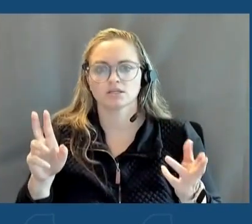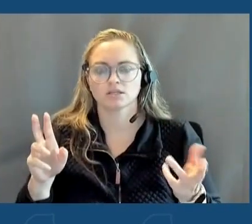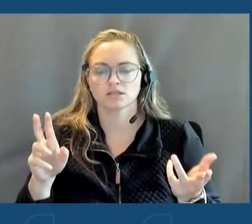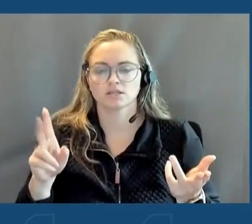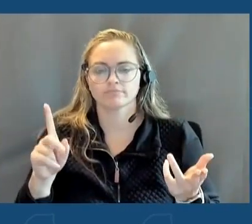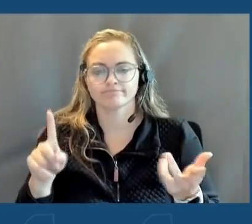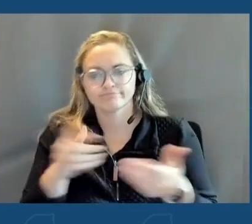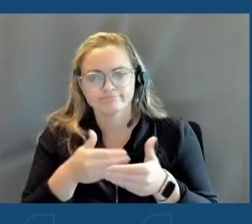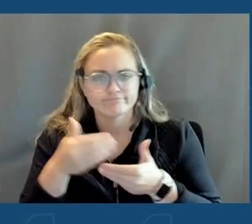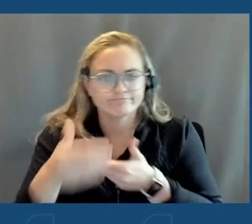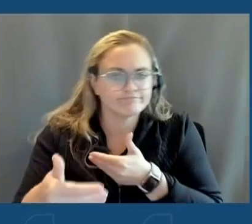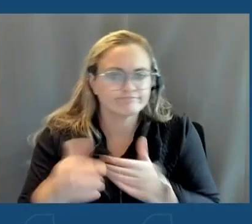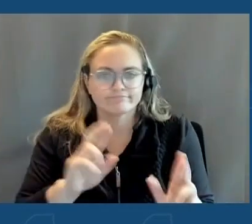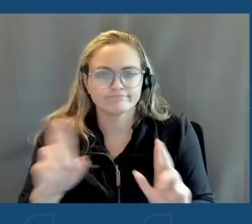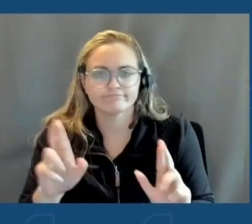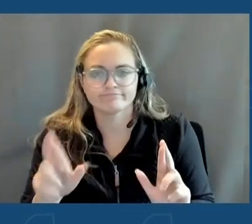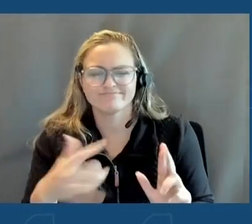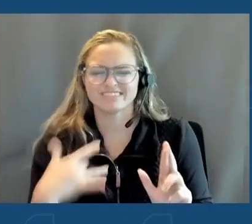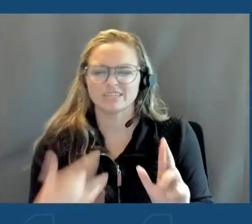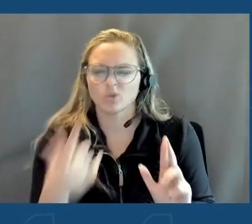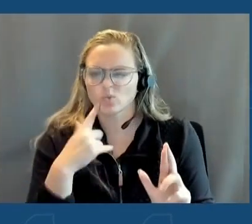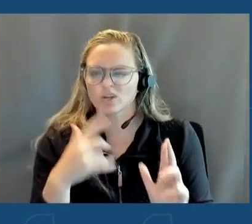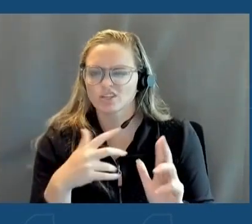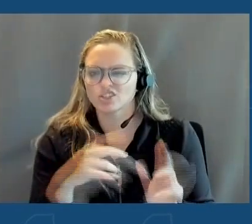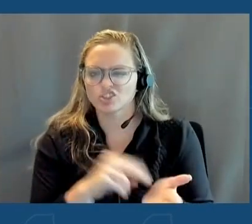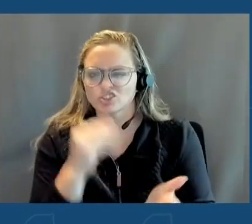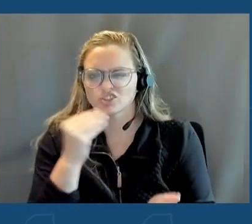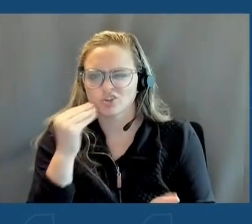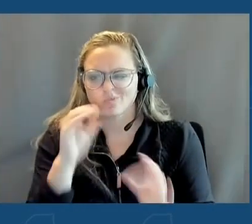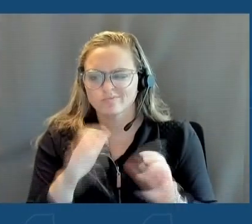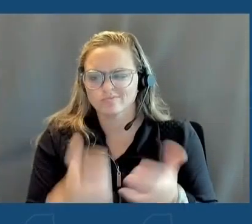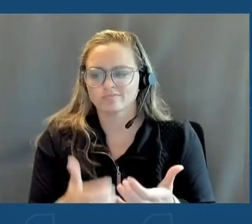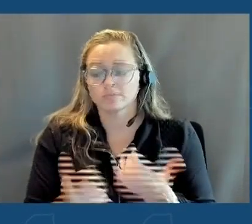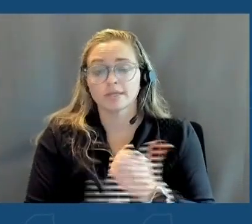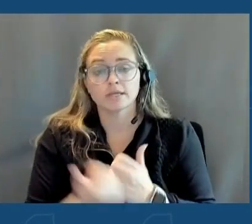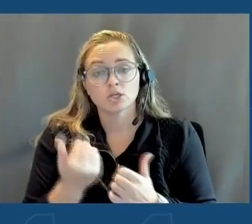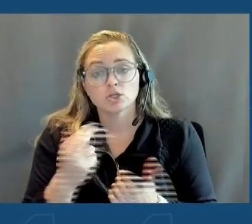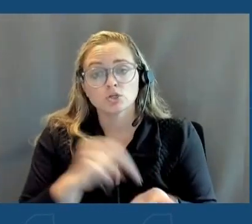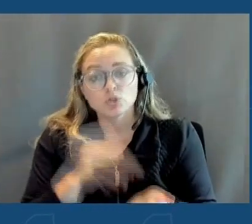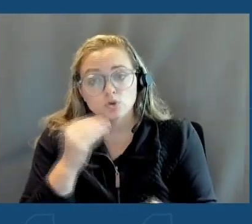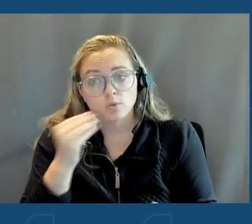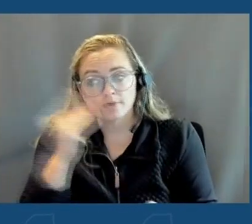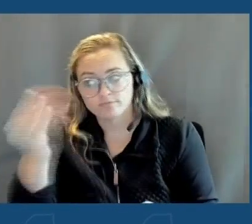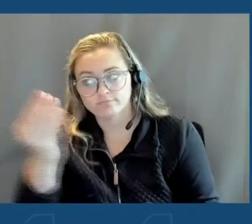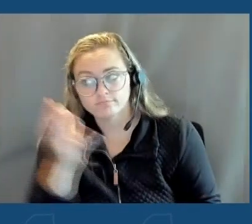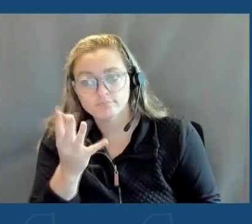THEY NEED TO STOCKPILE, MASKS, THIS AS BEING PREEMPTIVE.